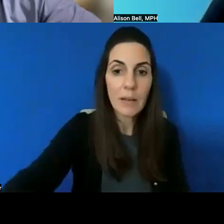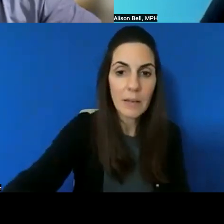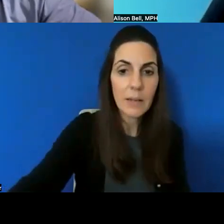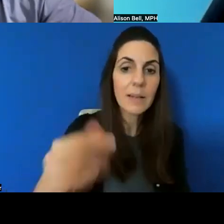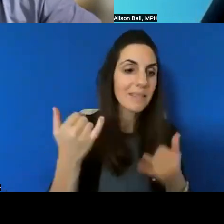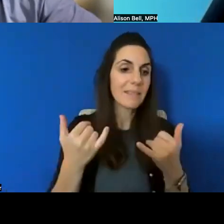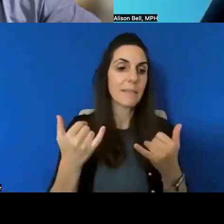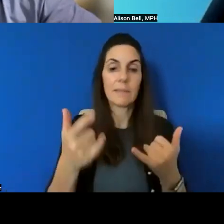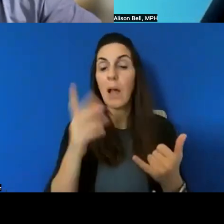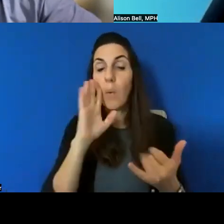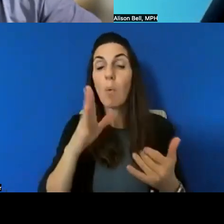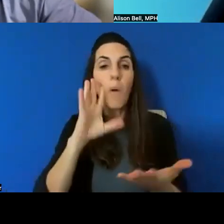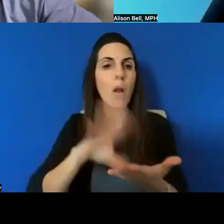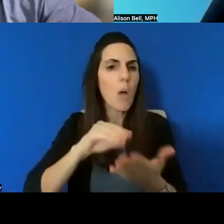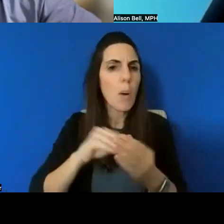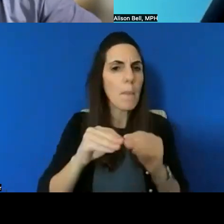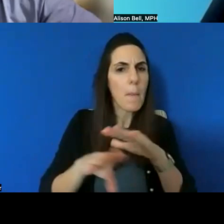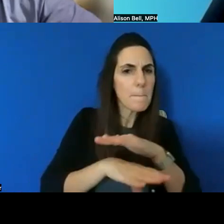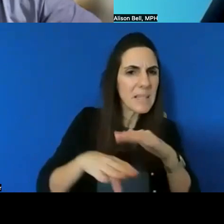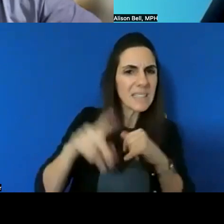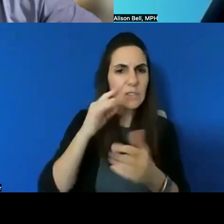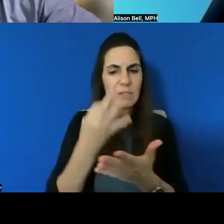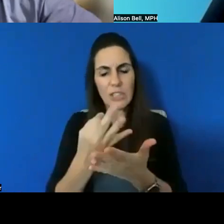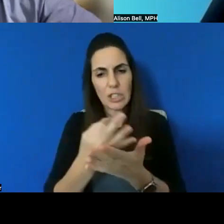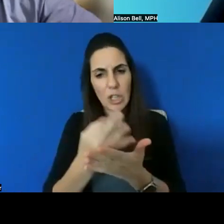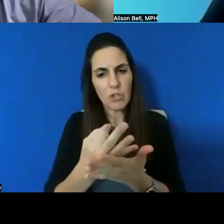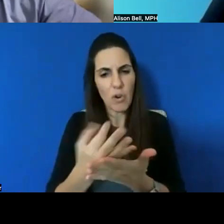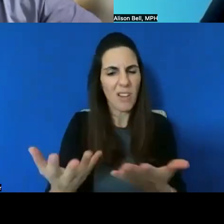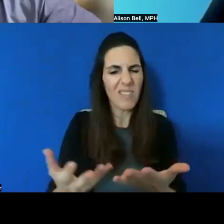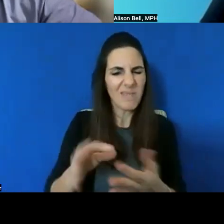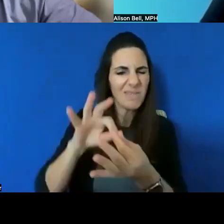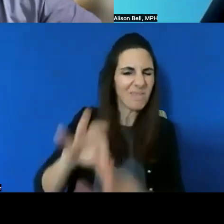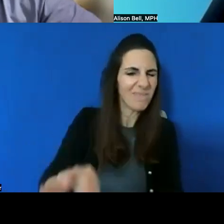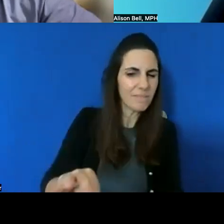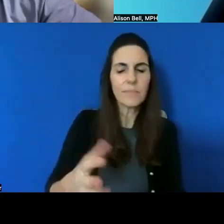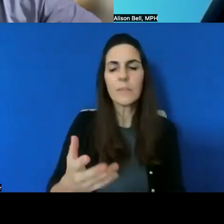get some of the basics in financial literacy um and just to give everybody a reminder of who able